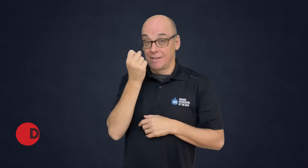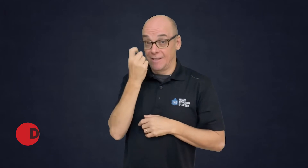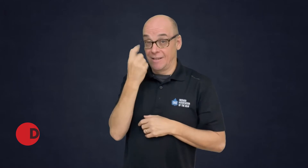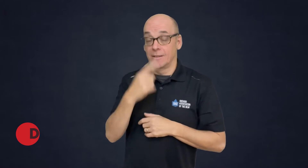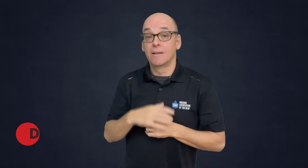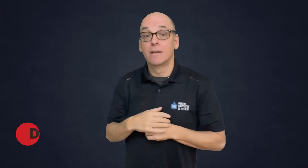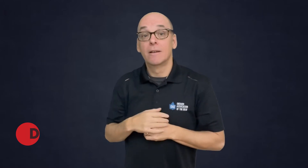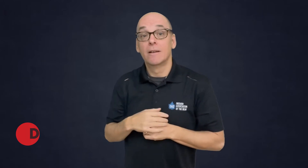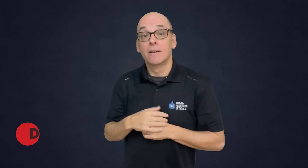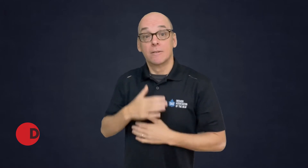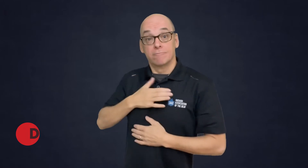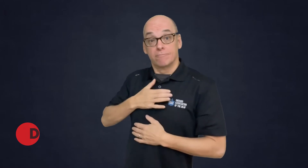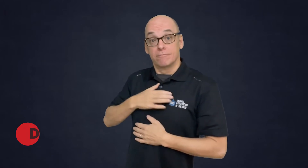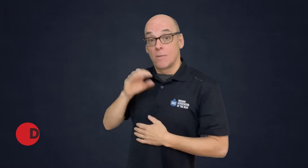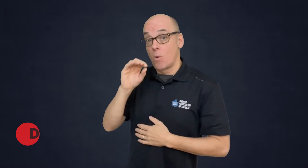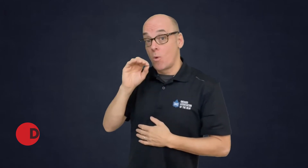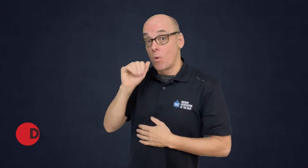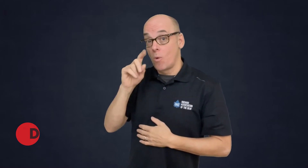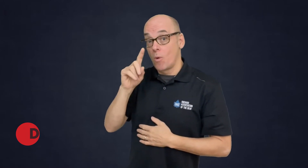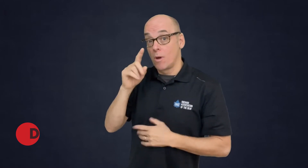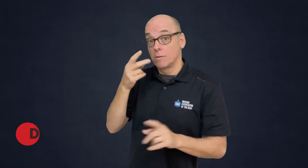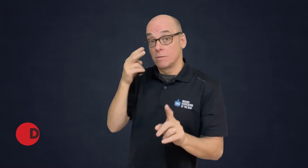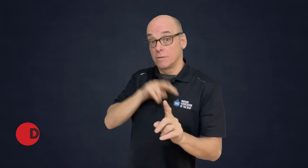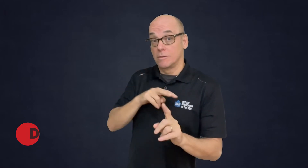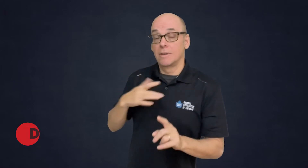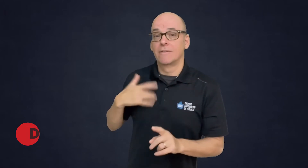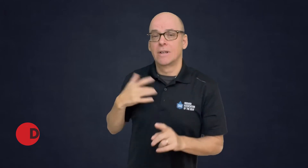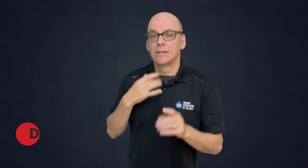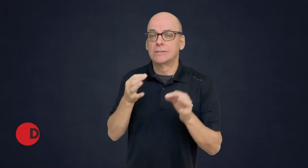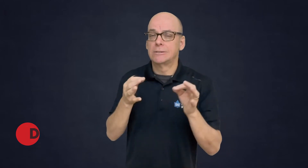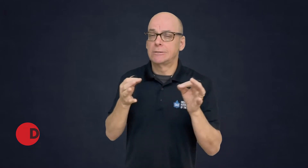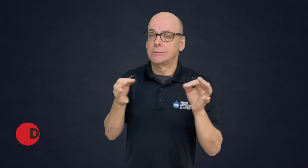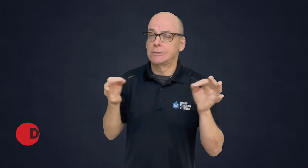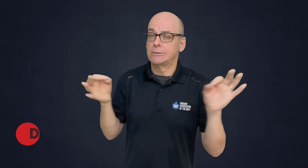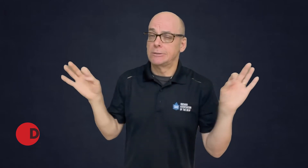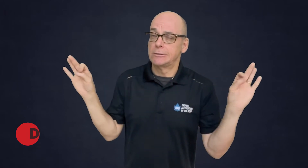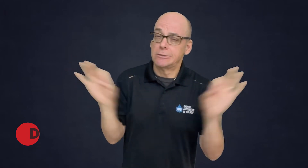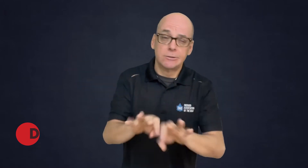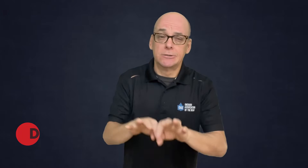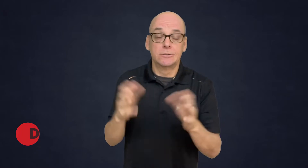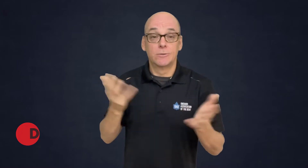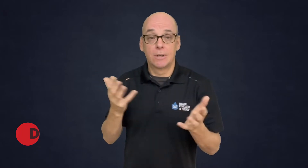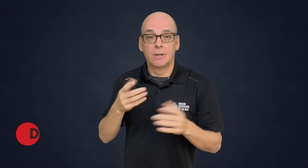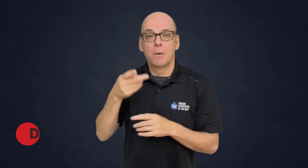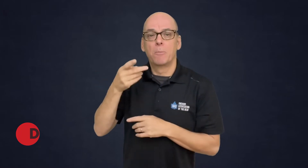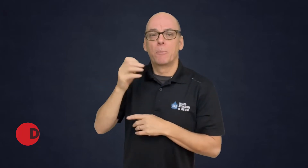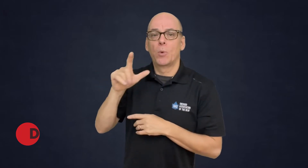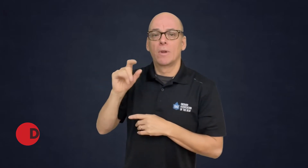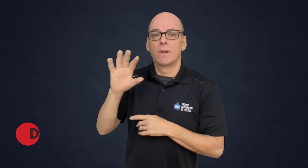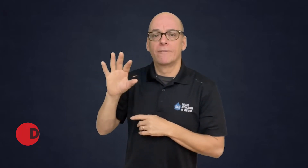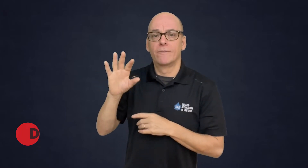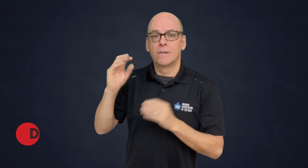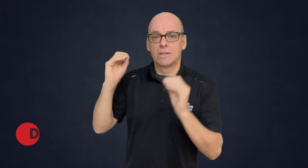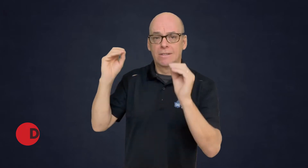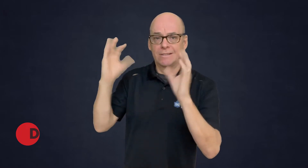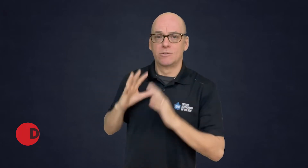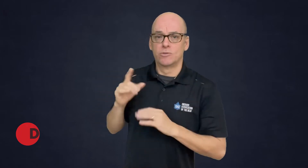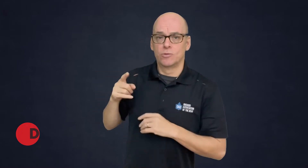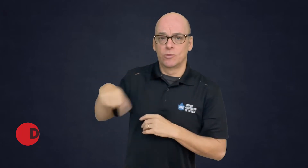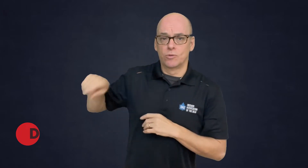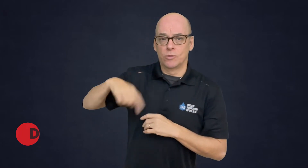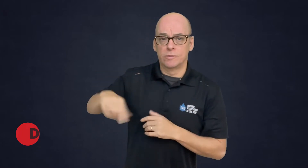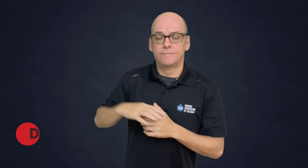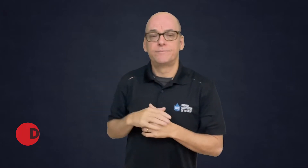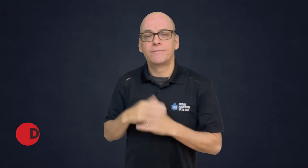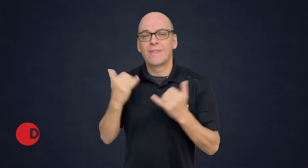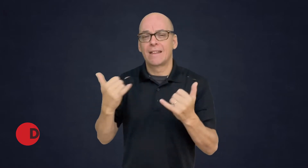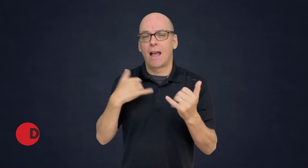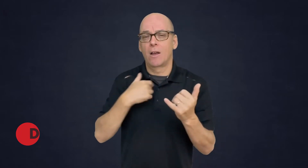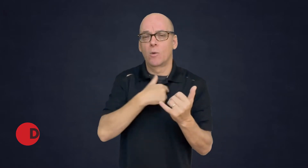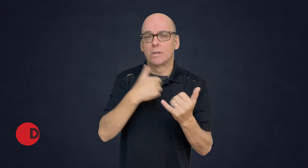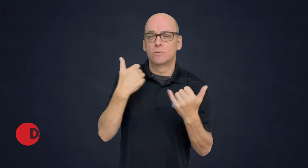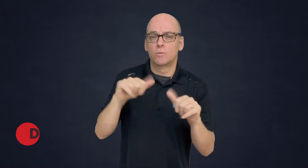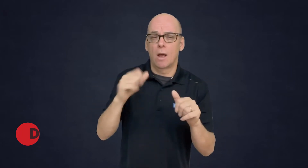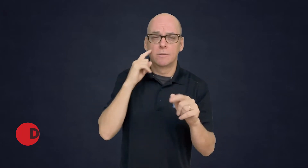OAD sees this is a significant pool of teachers and we are trying to